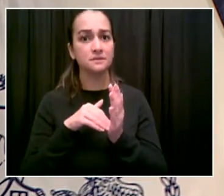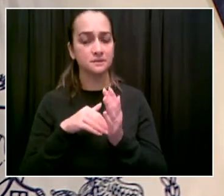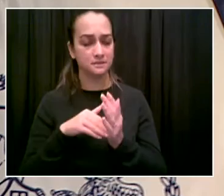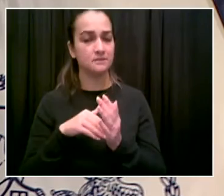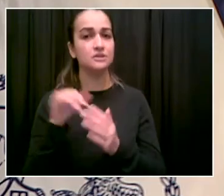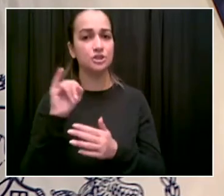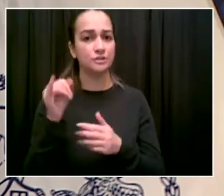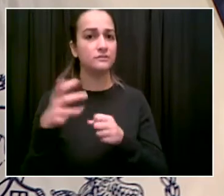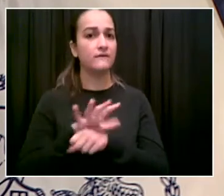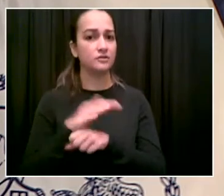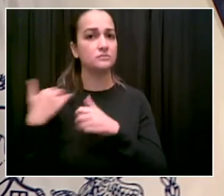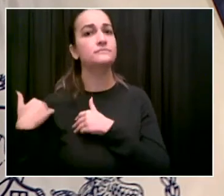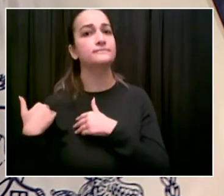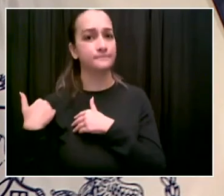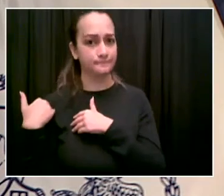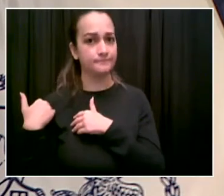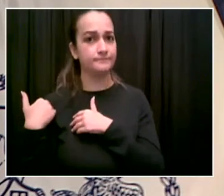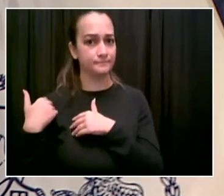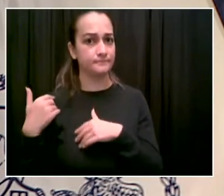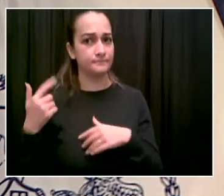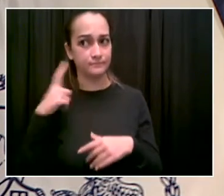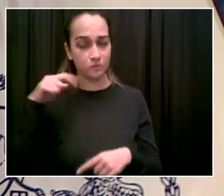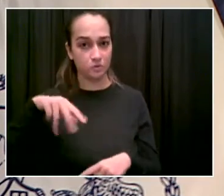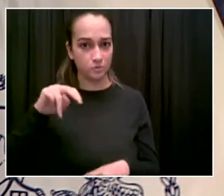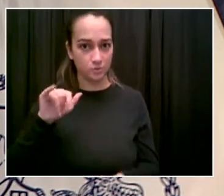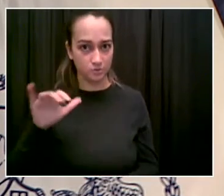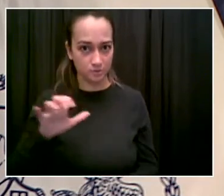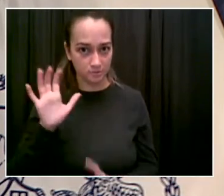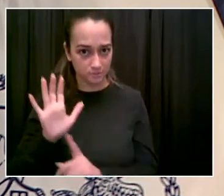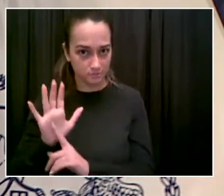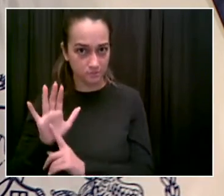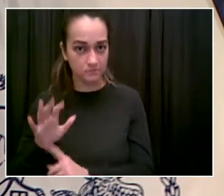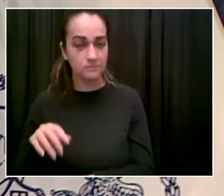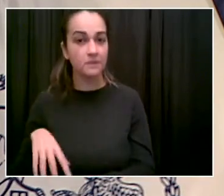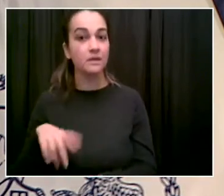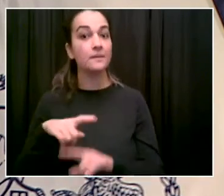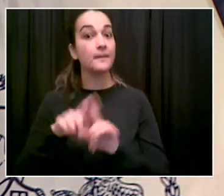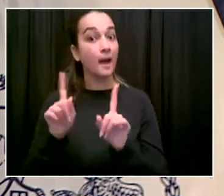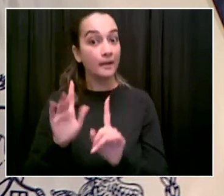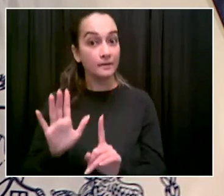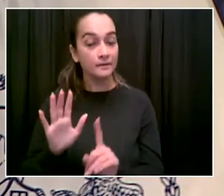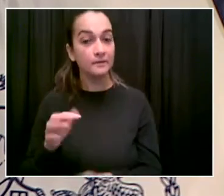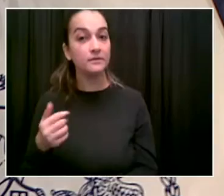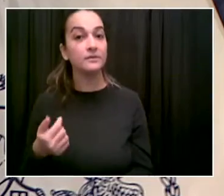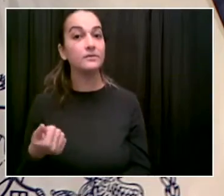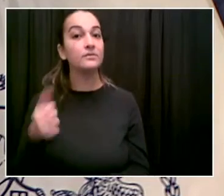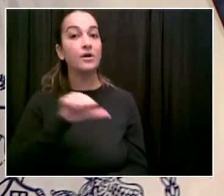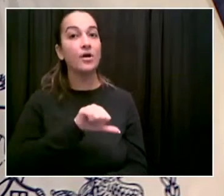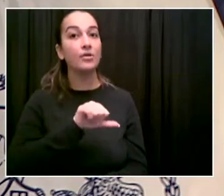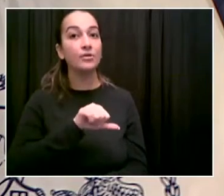CITY TO HAVE $100,000 OF LIABILITY INSURANCE PER PERSON. EVERYWHERE ELSE IN THE STATE, THE REQUIREMENT